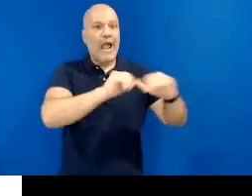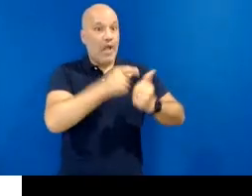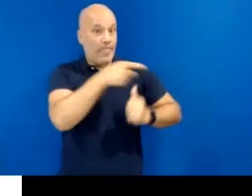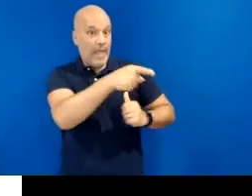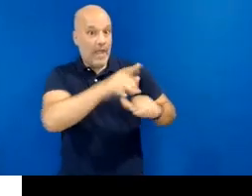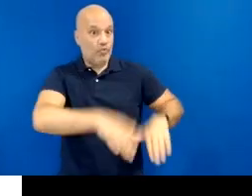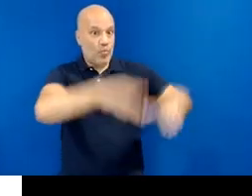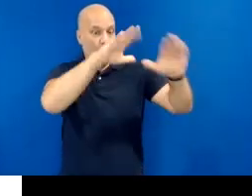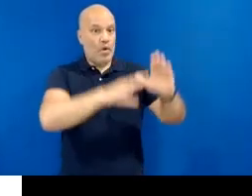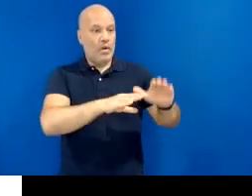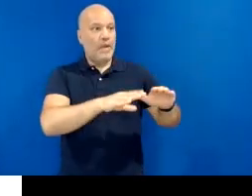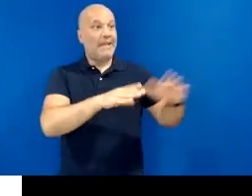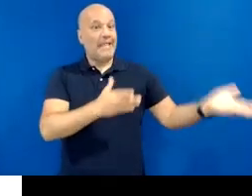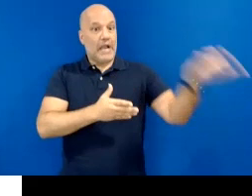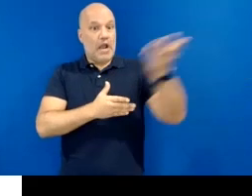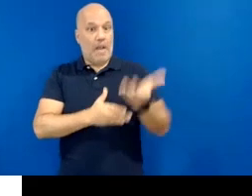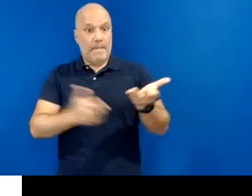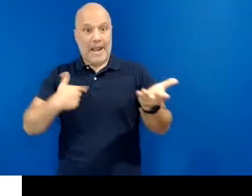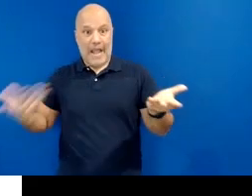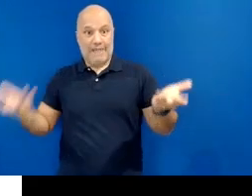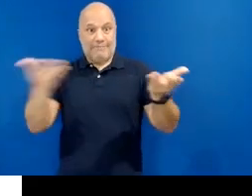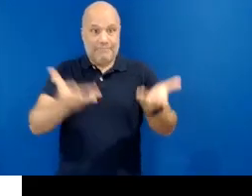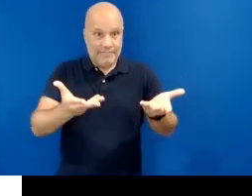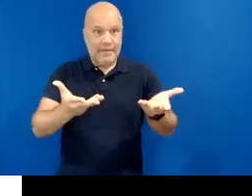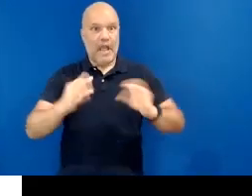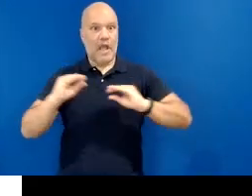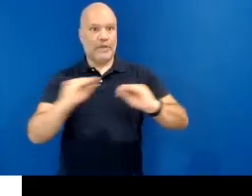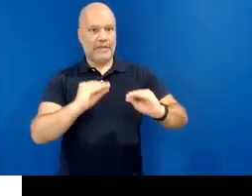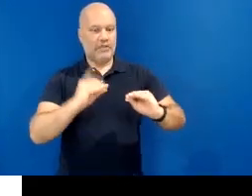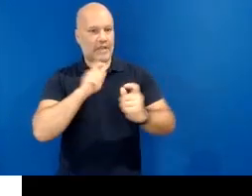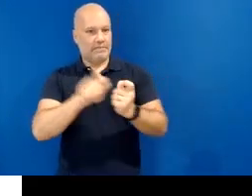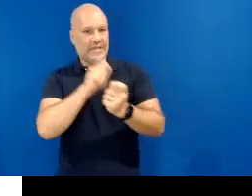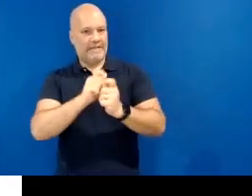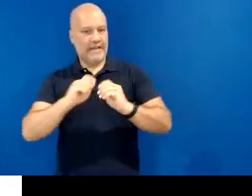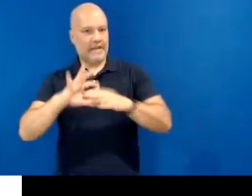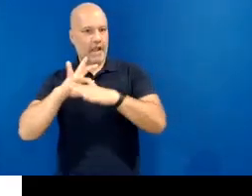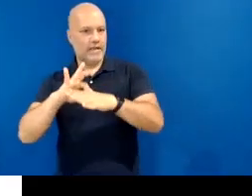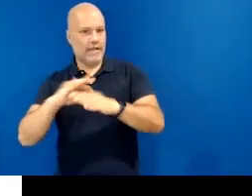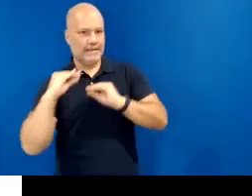and now we're teaching them a particular content. And so they may see that content perhaps